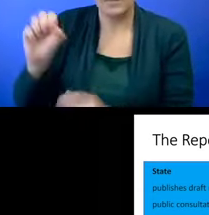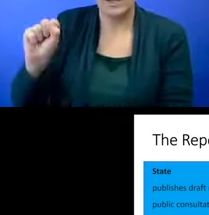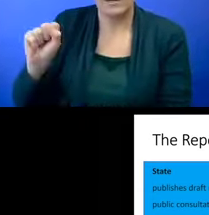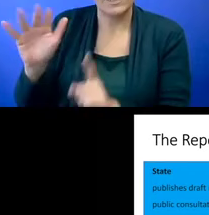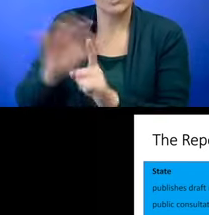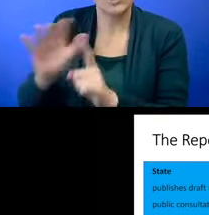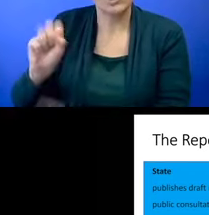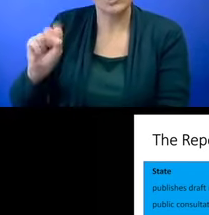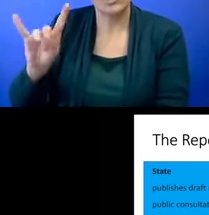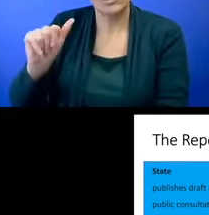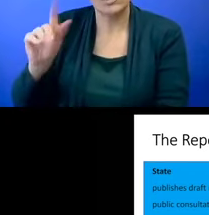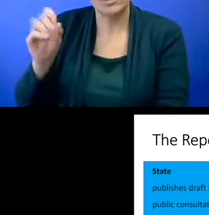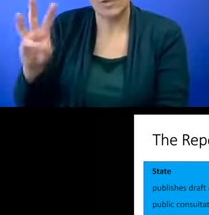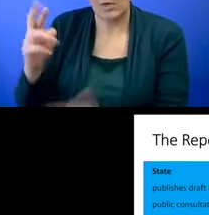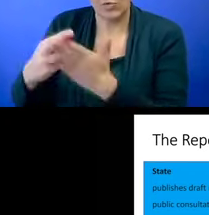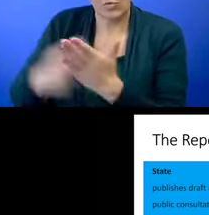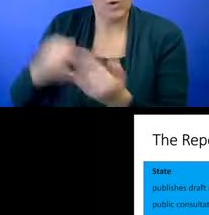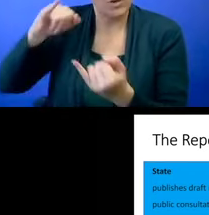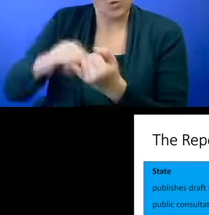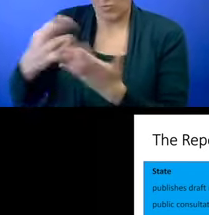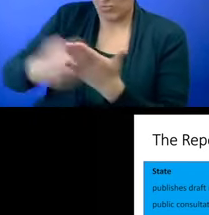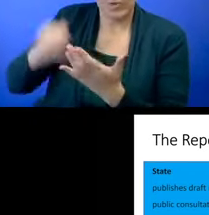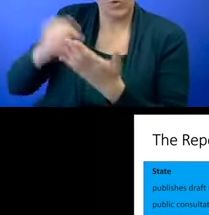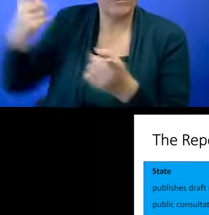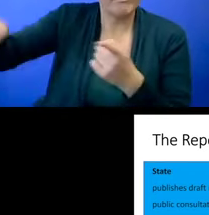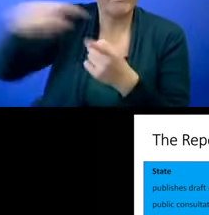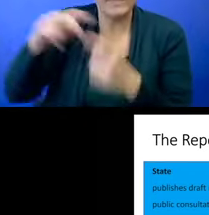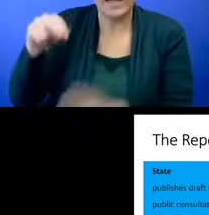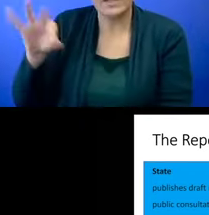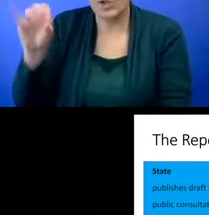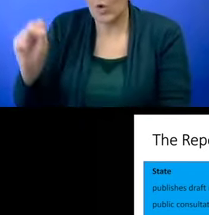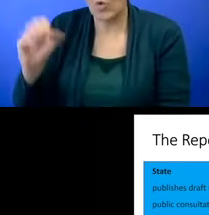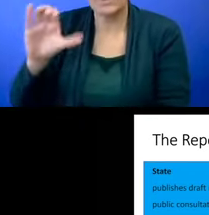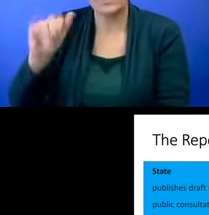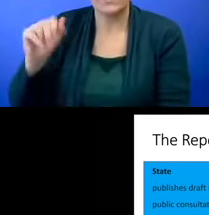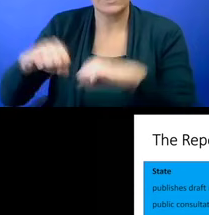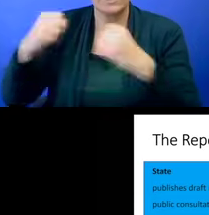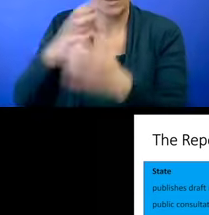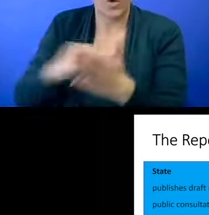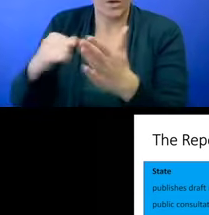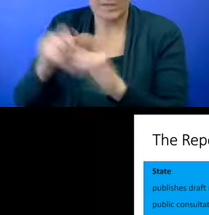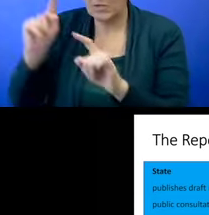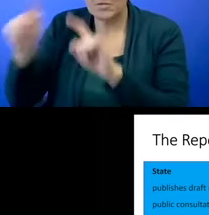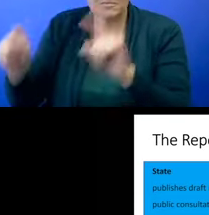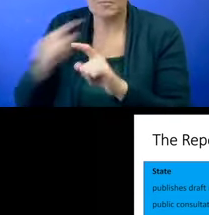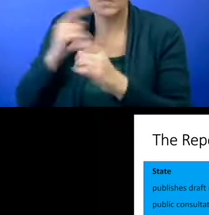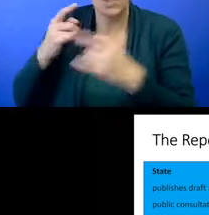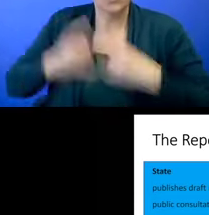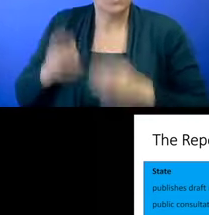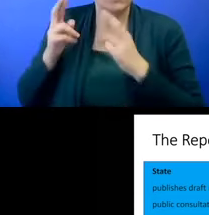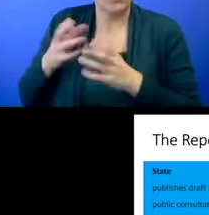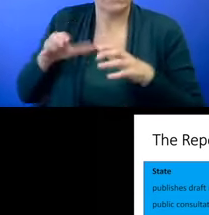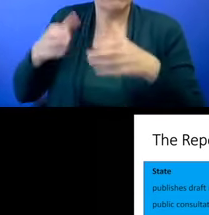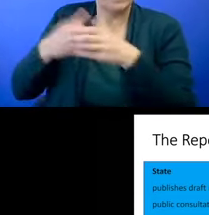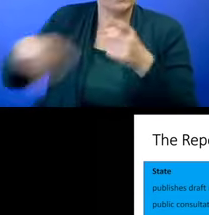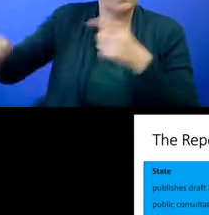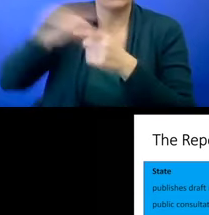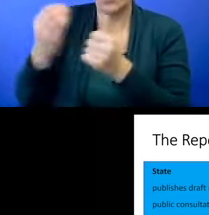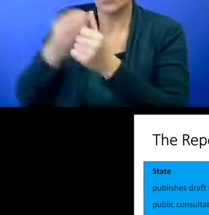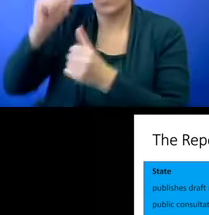These are reports that are made by groups of NGOs, civil society organizations, human rights bodies, or other experts.